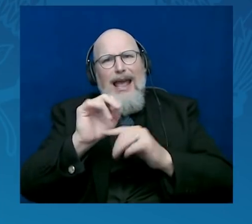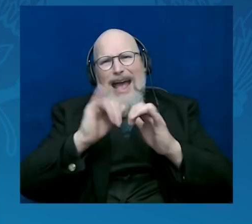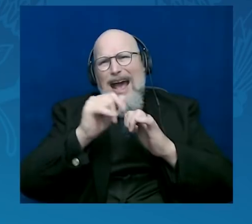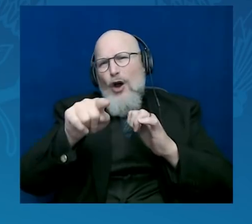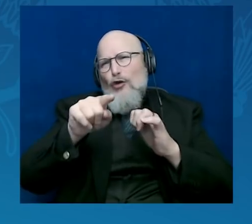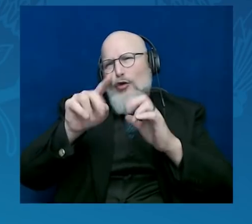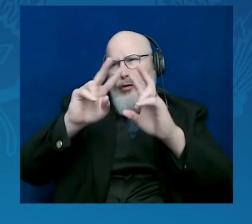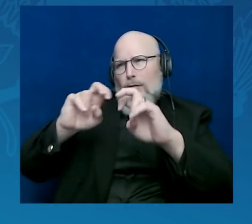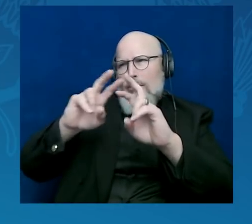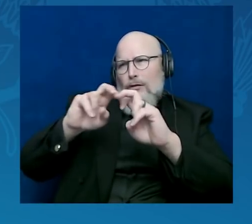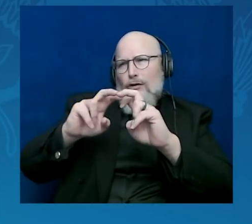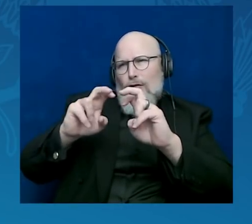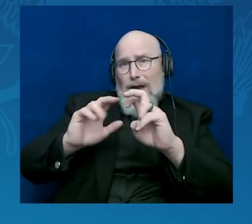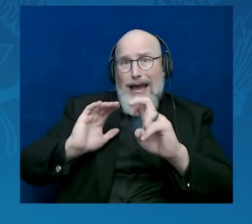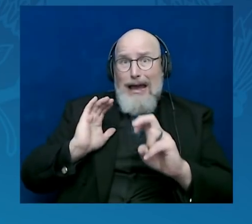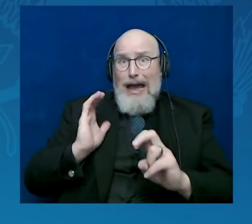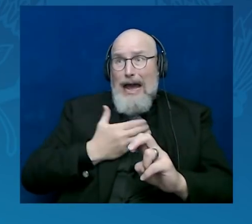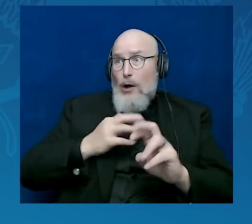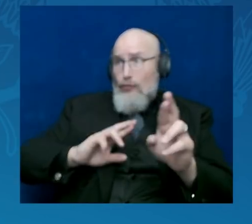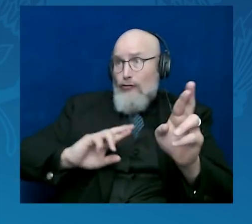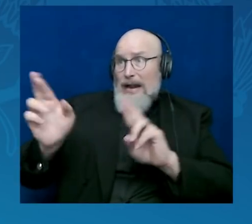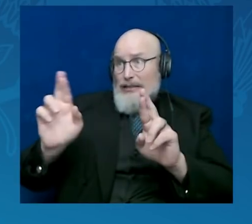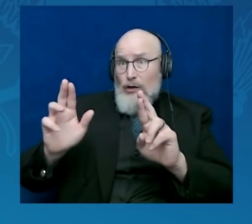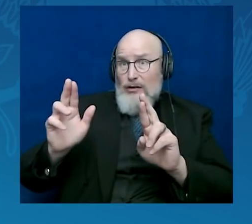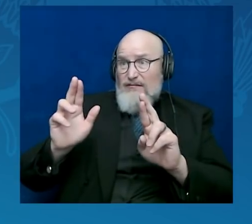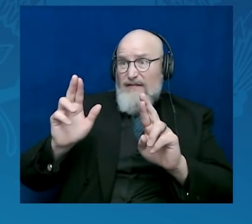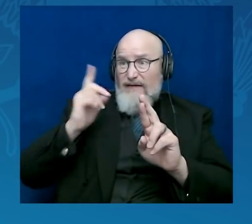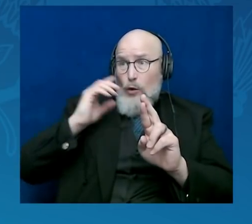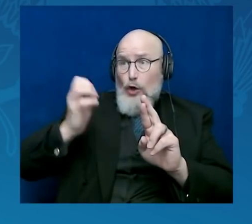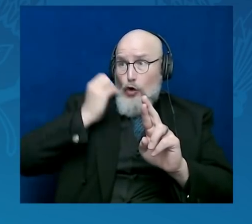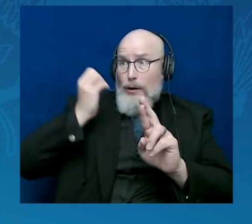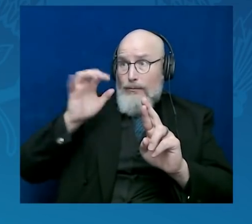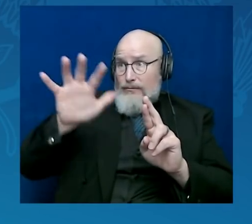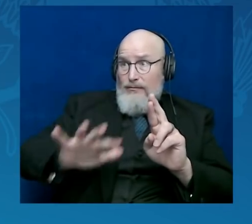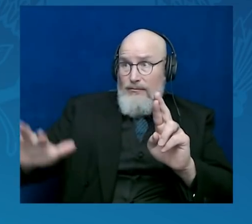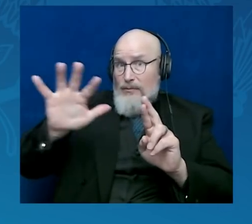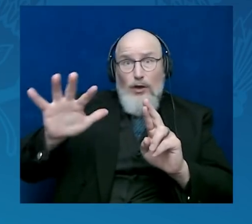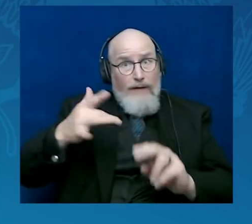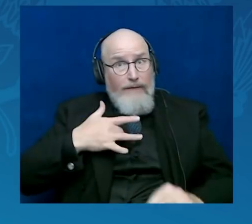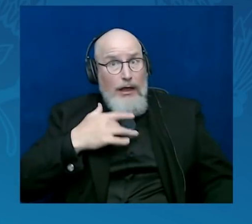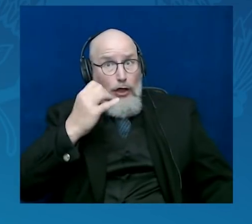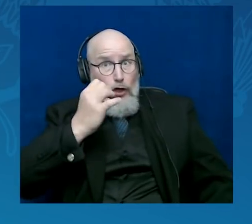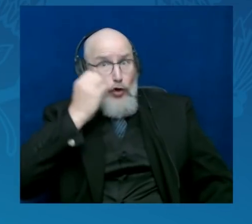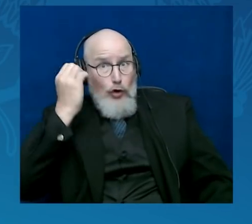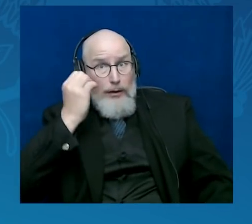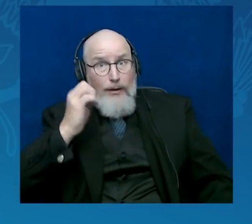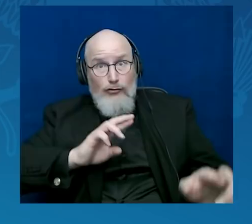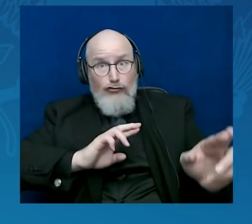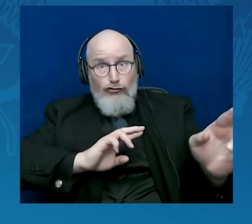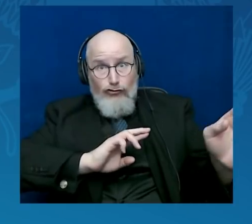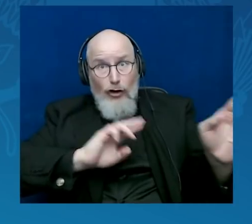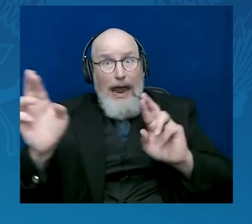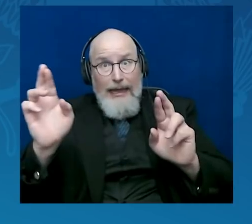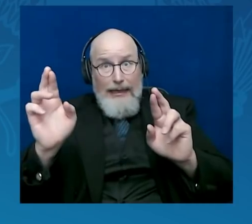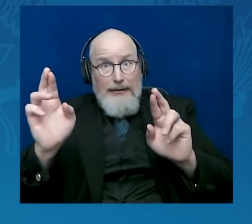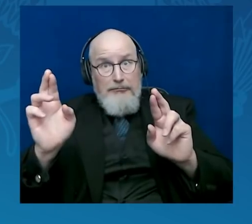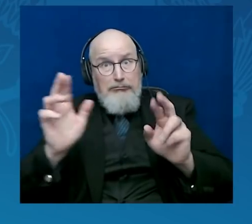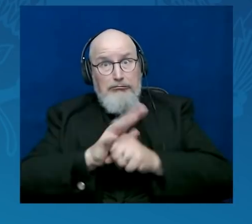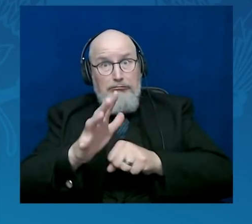Do you think we, Europeans, are sufficiently prepared for such a kind of worst-case scenario,